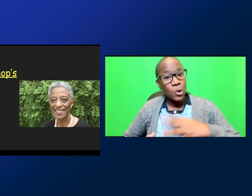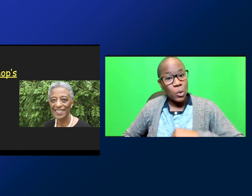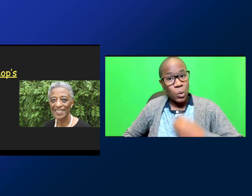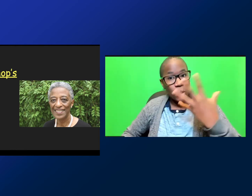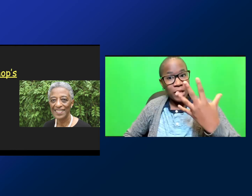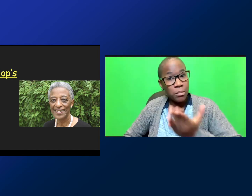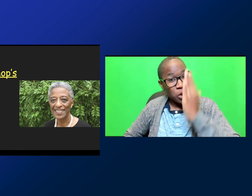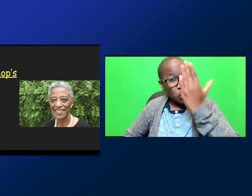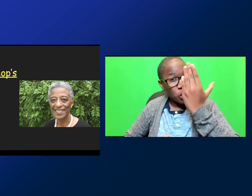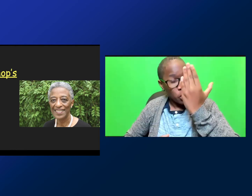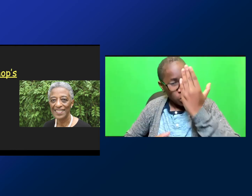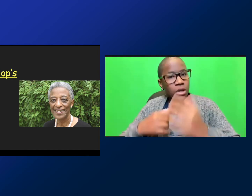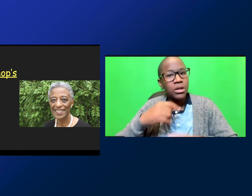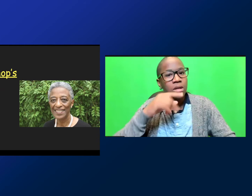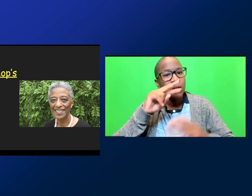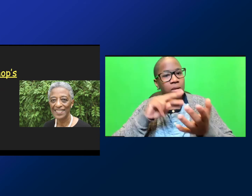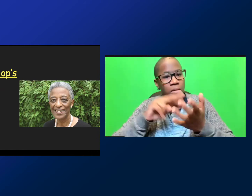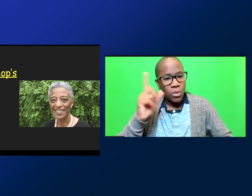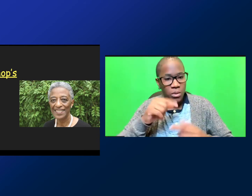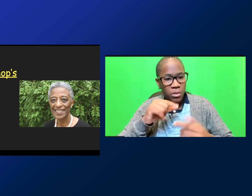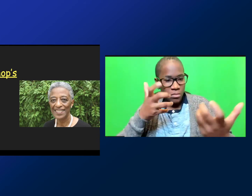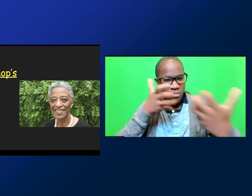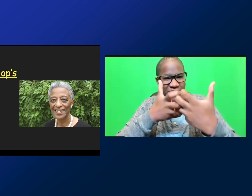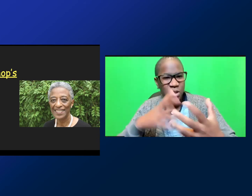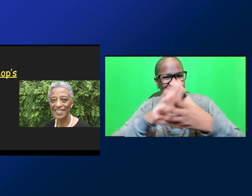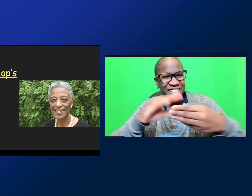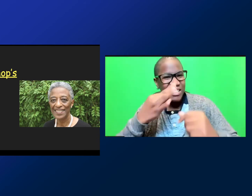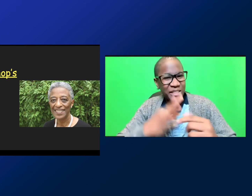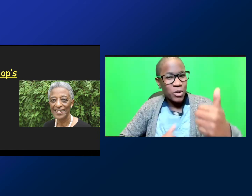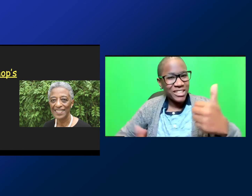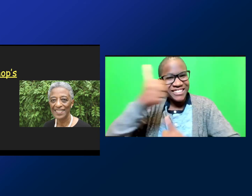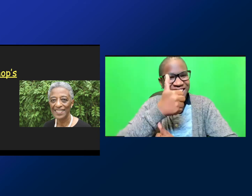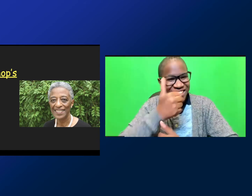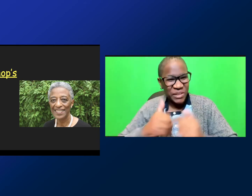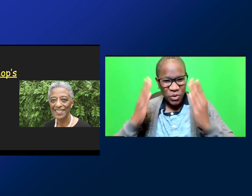black and brown characters within our stores because the white child can pick up a book and see